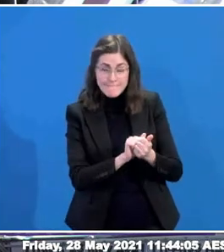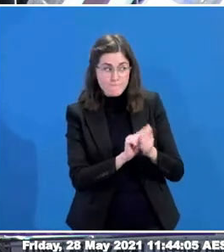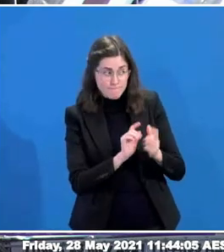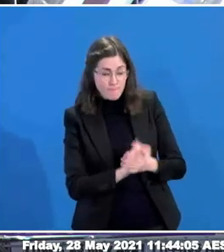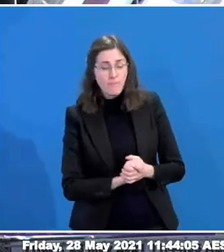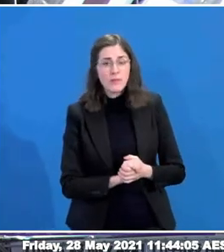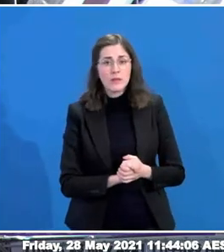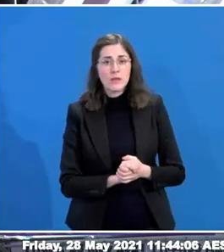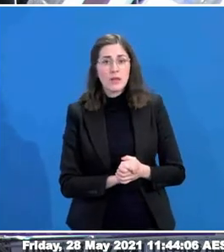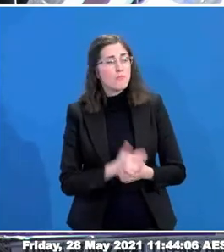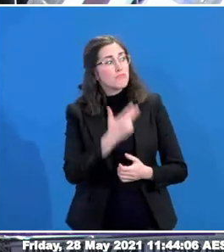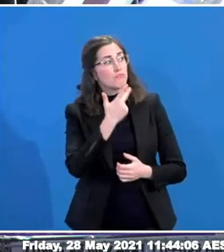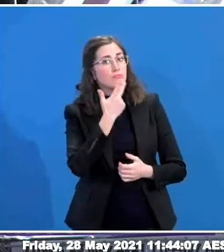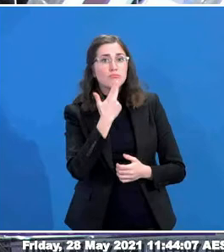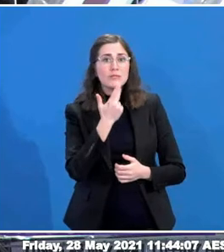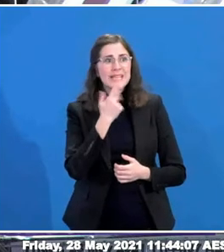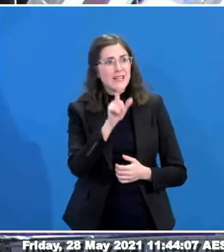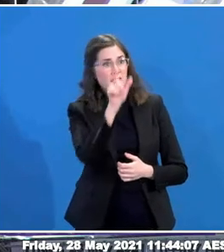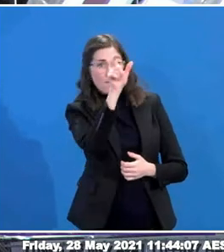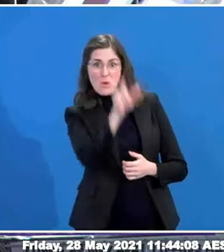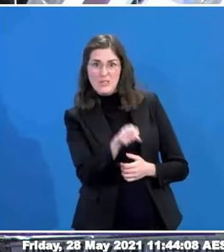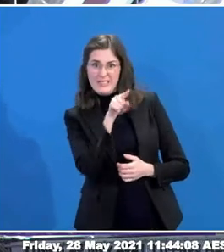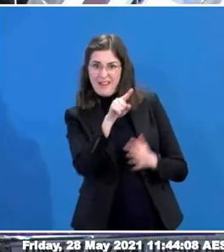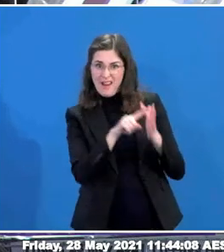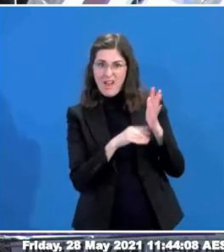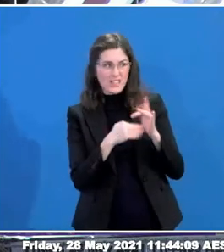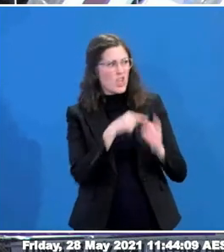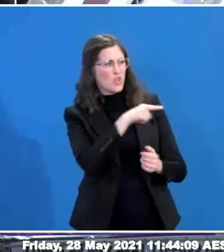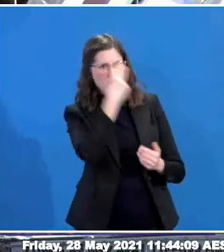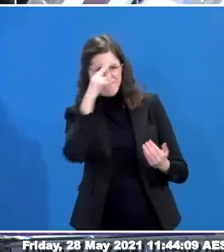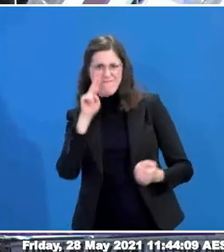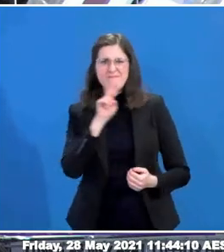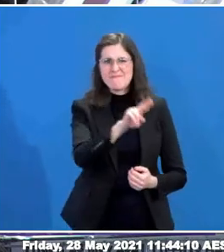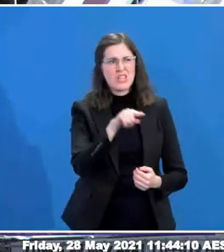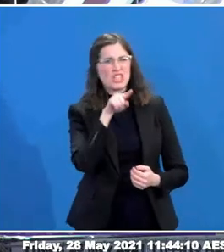perceived as unreasonable or querulent, and those labels are used to describe